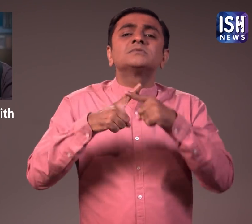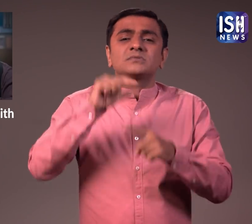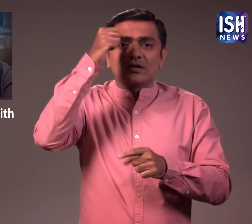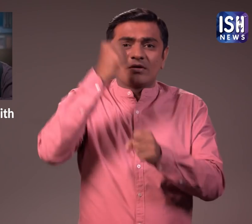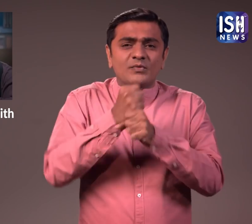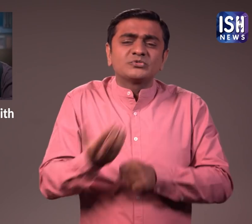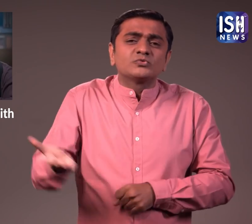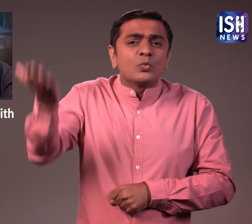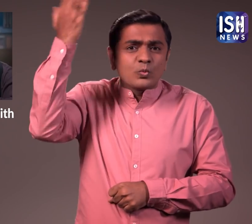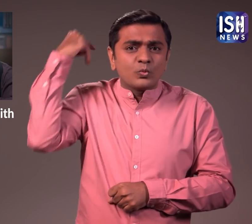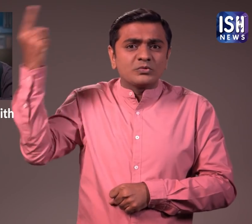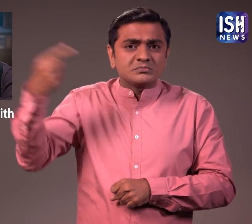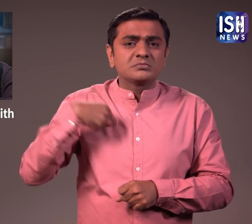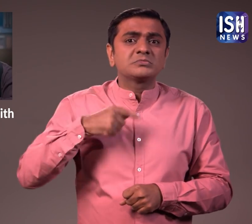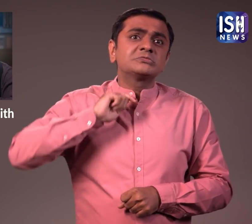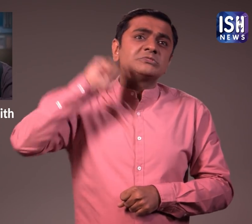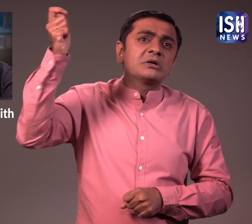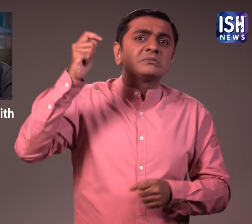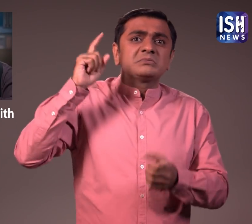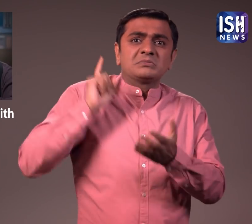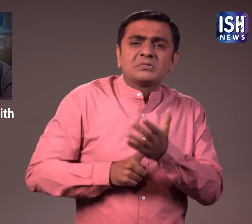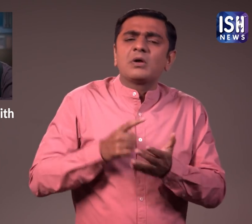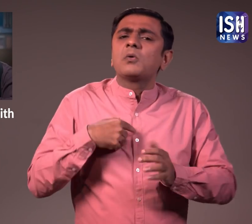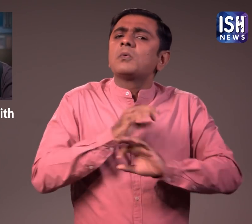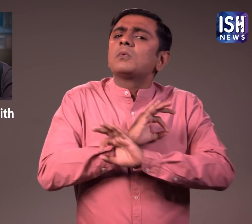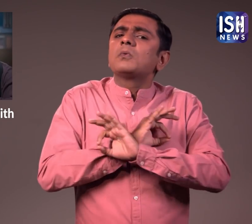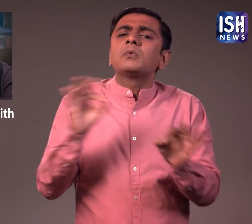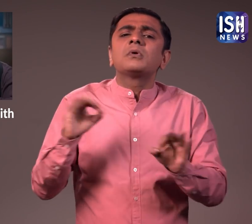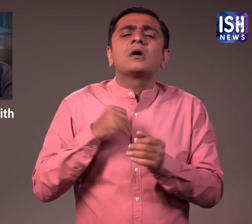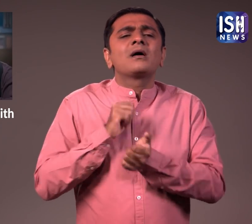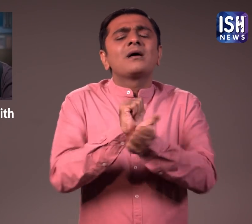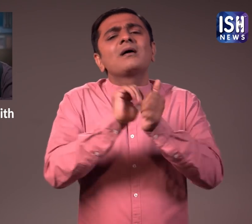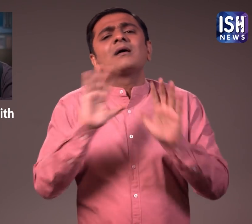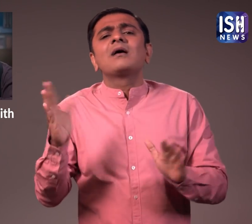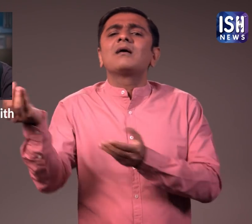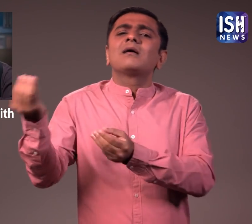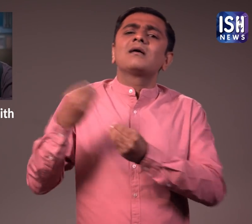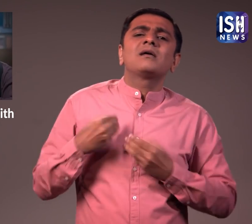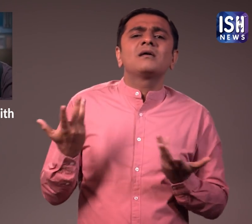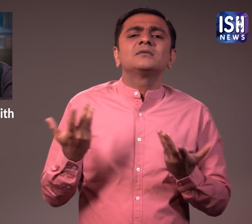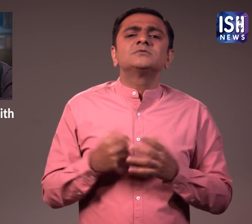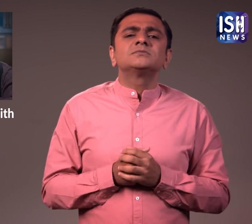He said the government did not give him the death penalty that time.